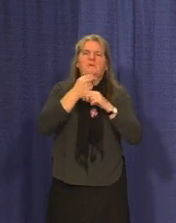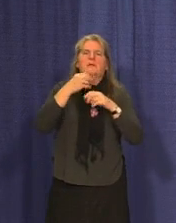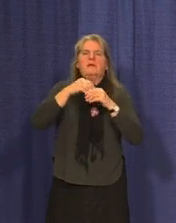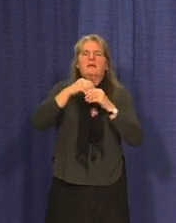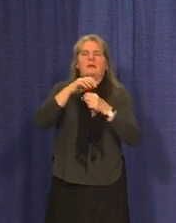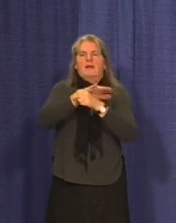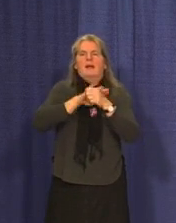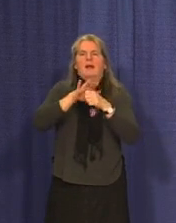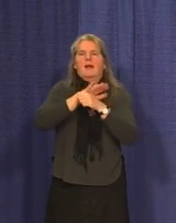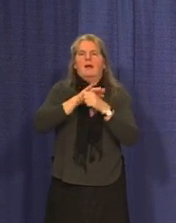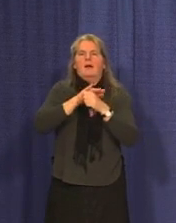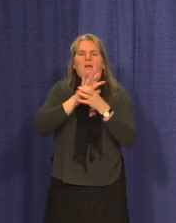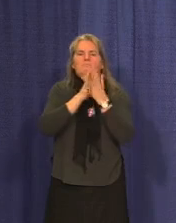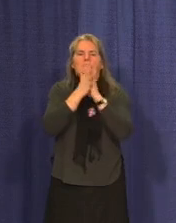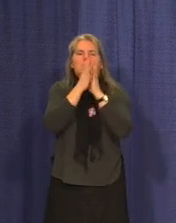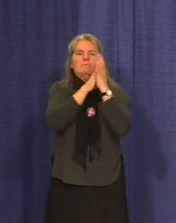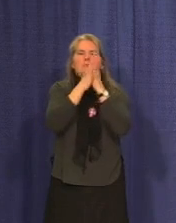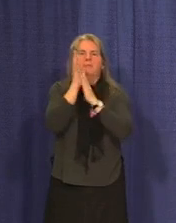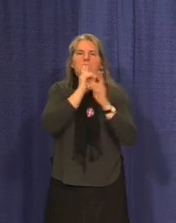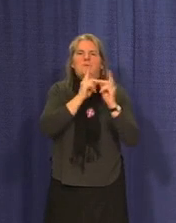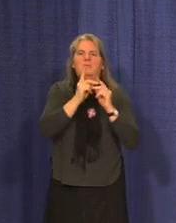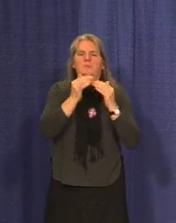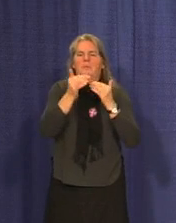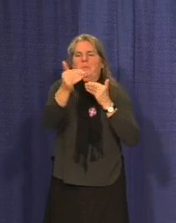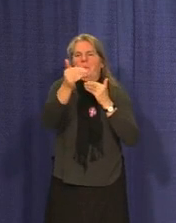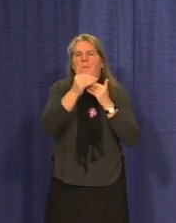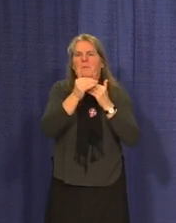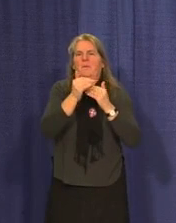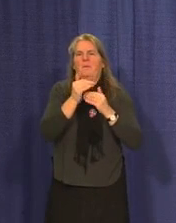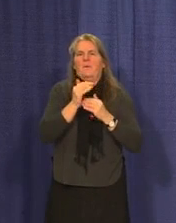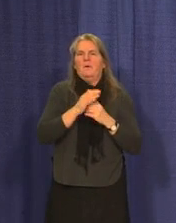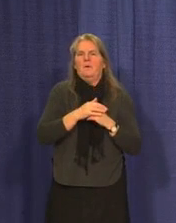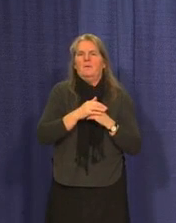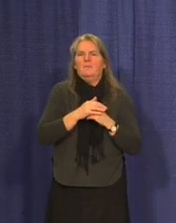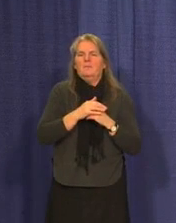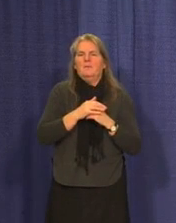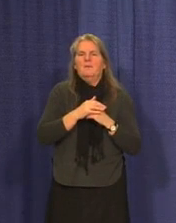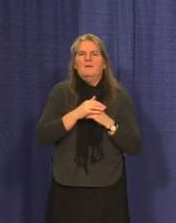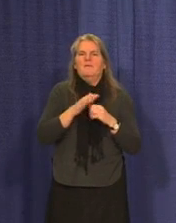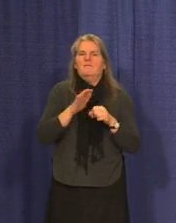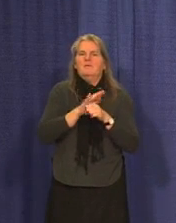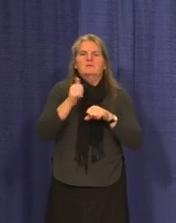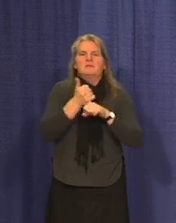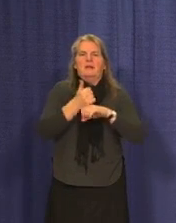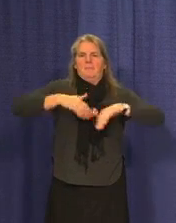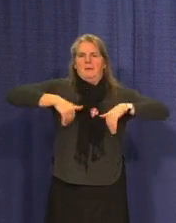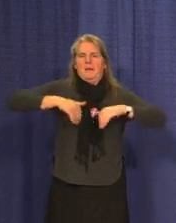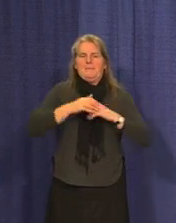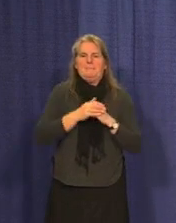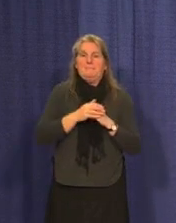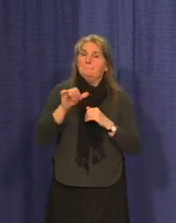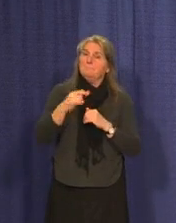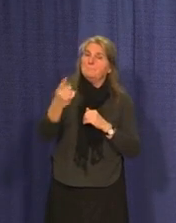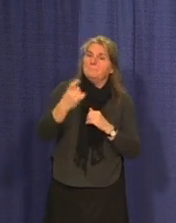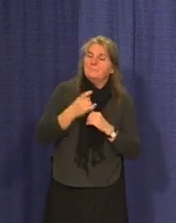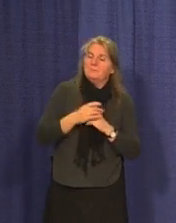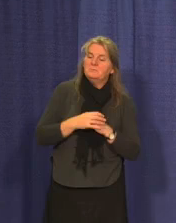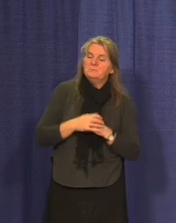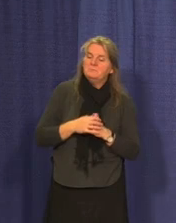use in common areas, in the weeks and months ahead. Pat: Thank you.